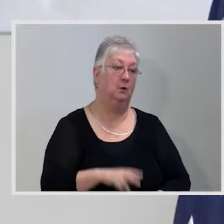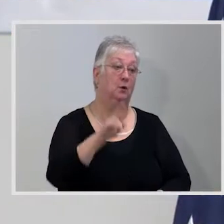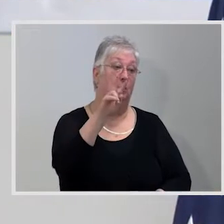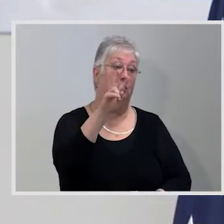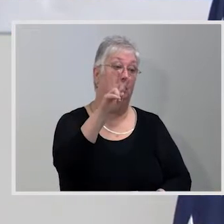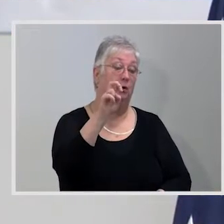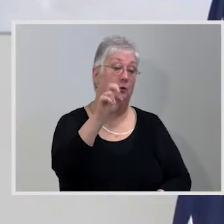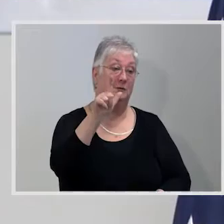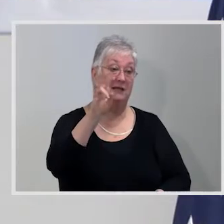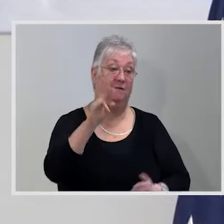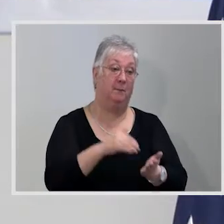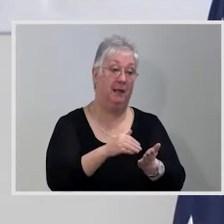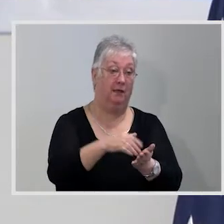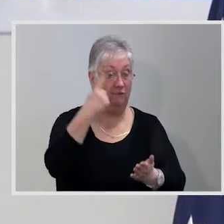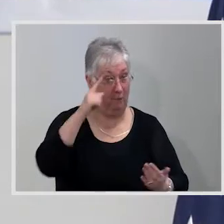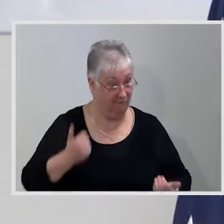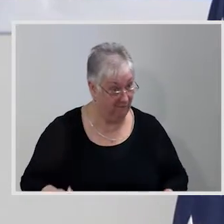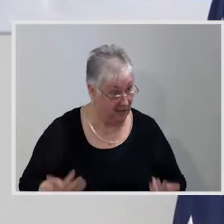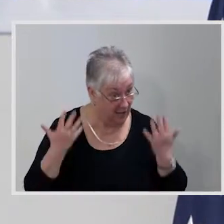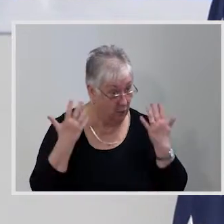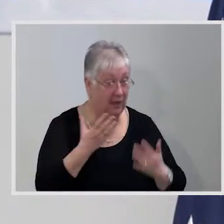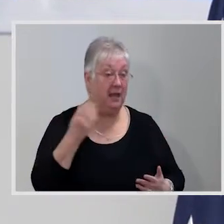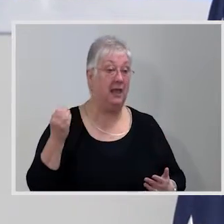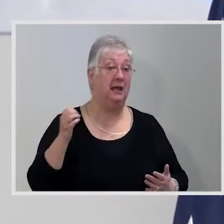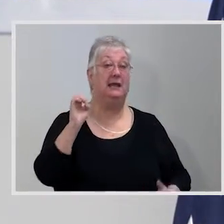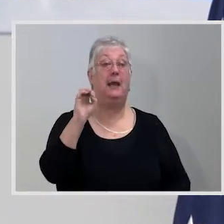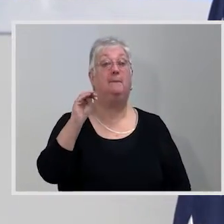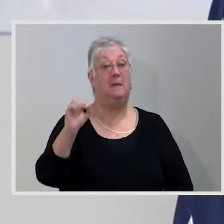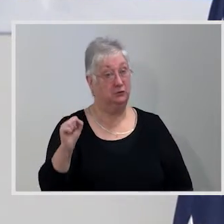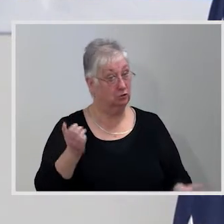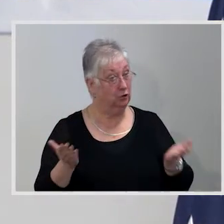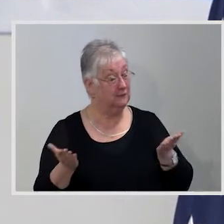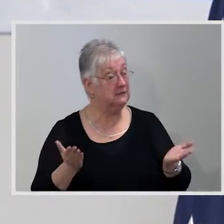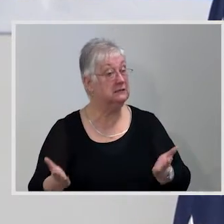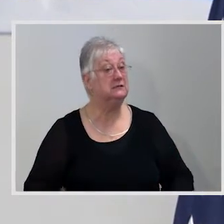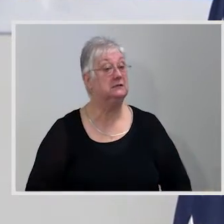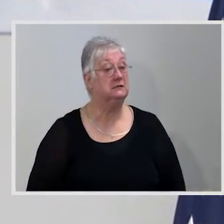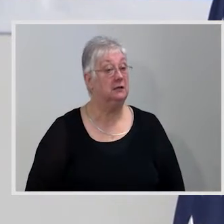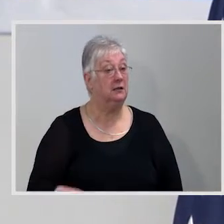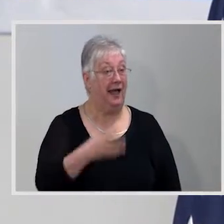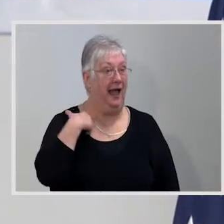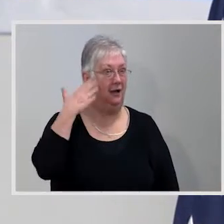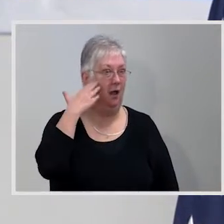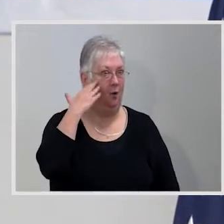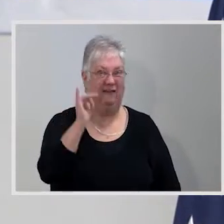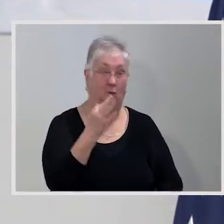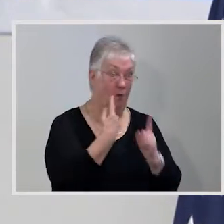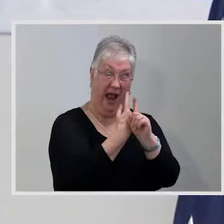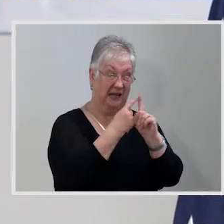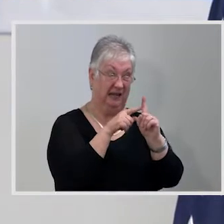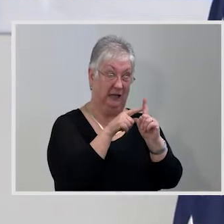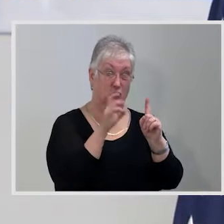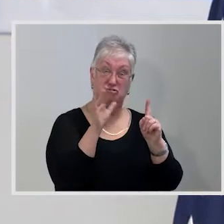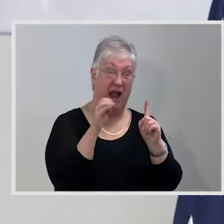OF VIOLENT CRIME AND ROBBERY, THAT'S ONE CRIME TOO MANY. AND SO WE ARE VERY PROUD OF THE RESULTS THAT WE HAVE SEEN IN